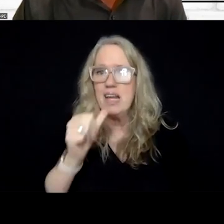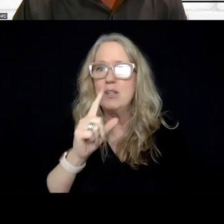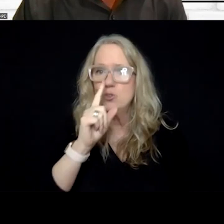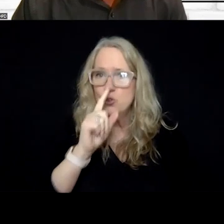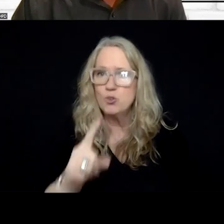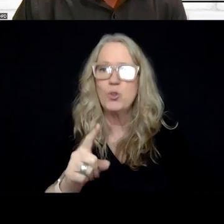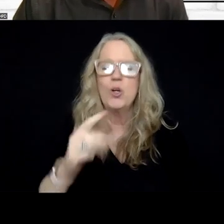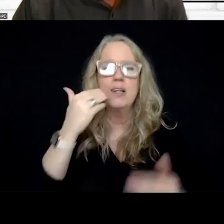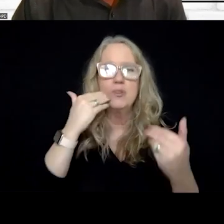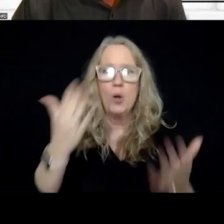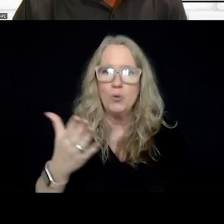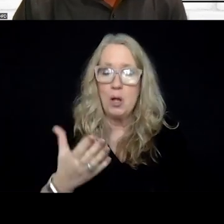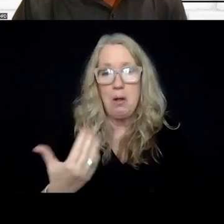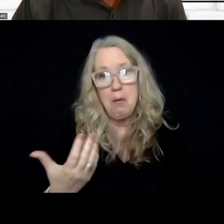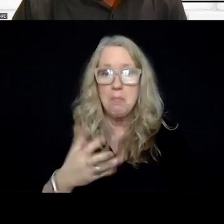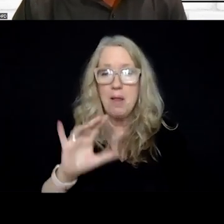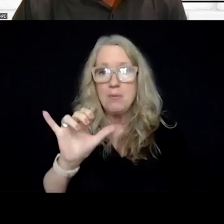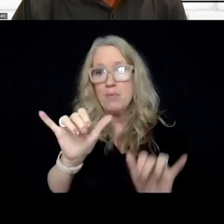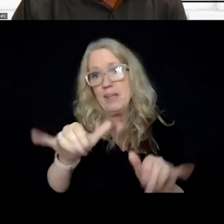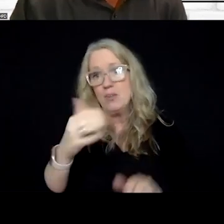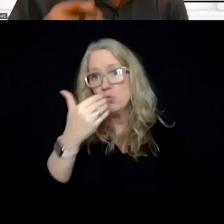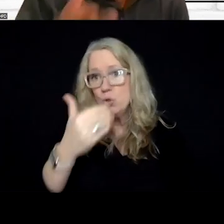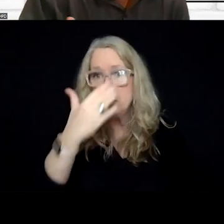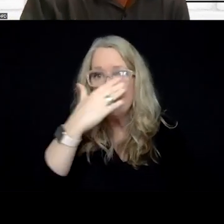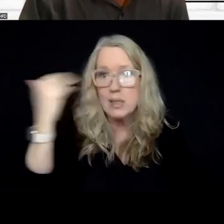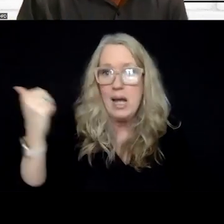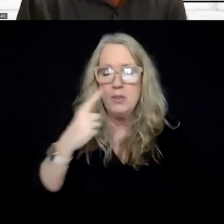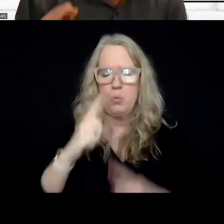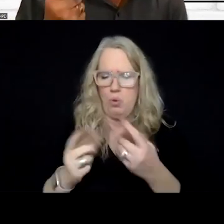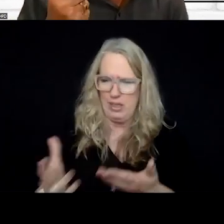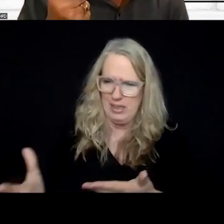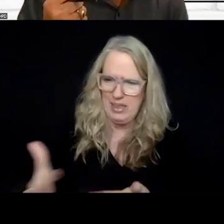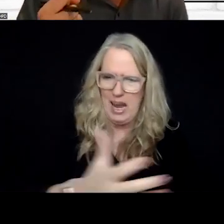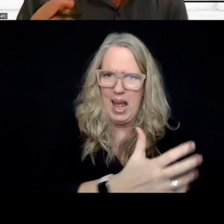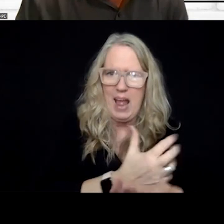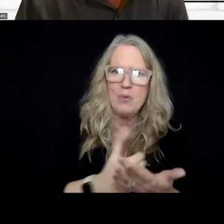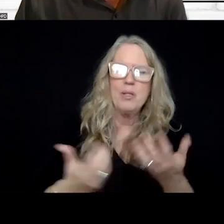KNOW, WHICH IS A GOOD PLACE TO BE. AS WE LOOK AT GATHERING MORE INFORMATION AND TAKING A LOOK AT